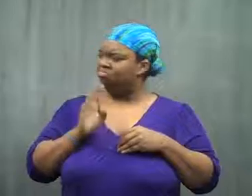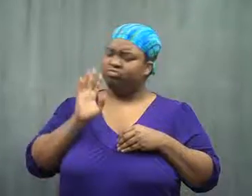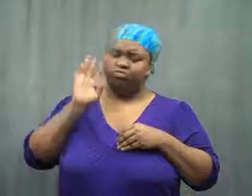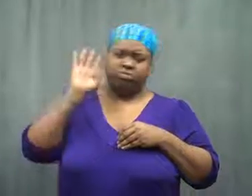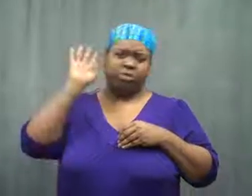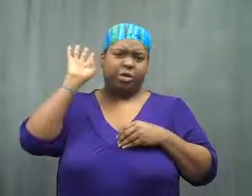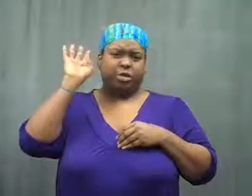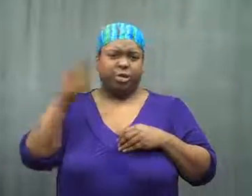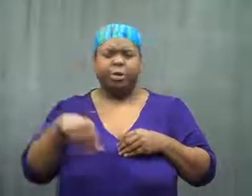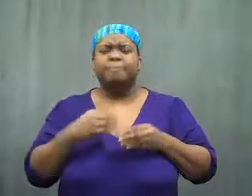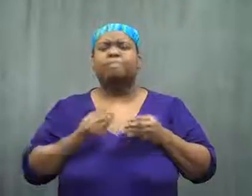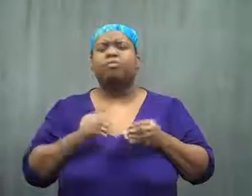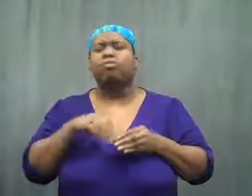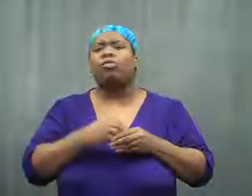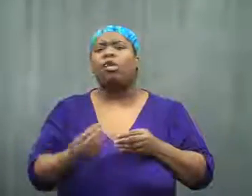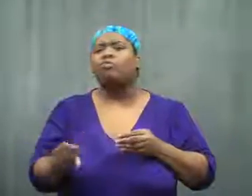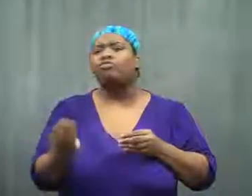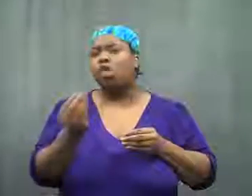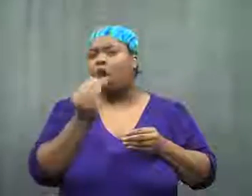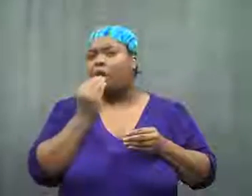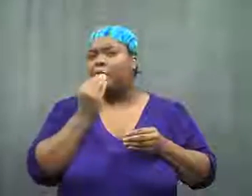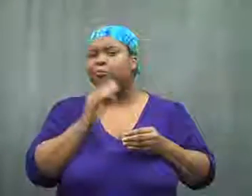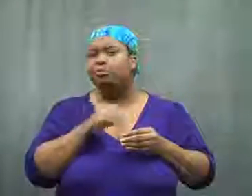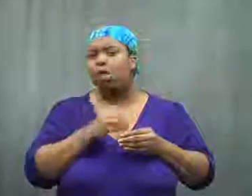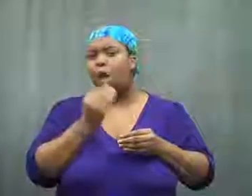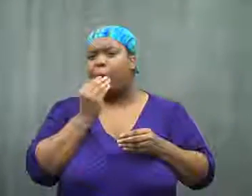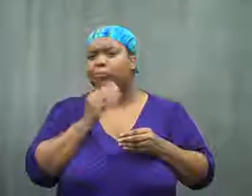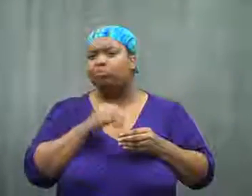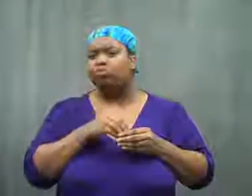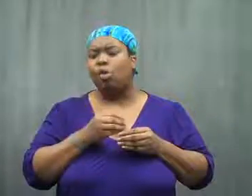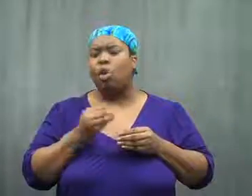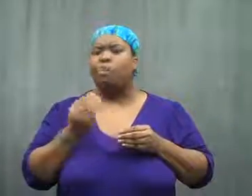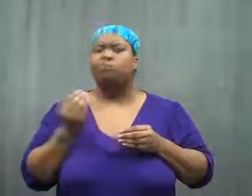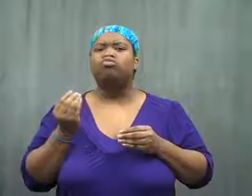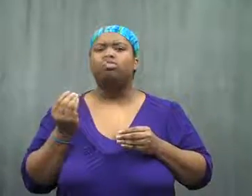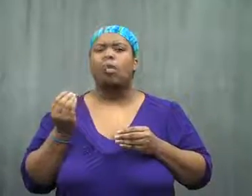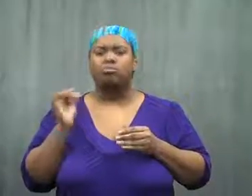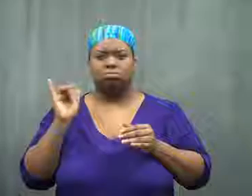I ate a couple more fries, and held up the next one as I thought about it.